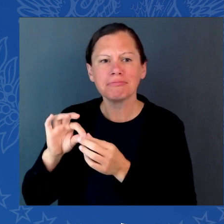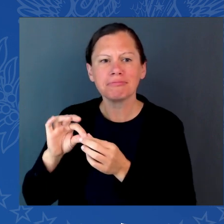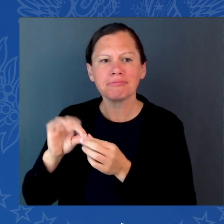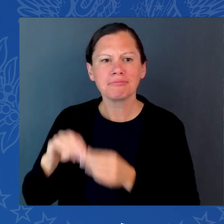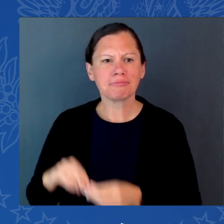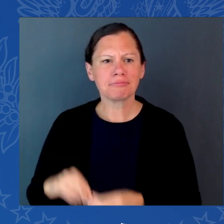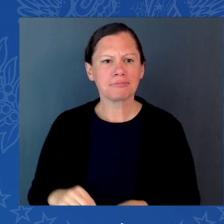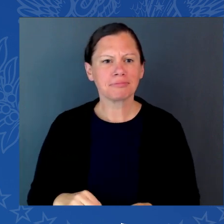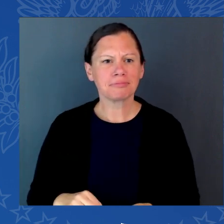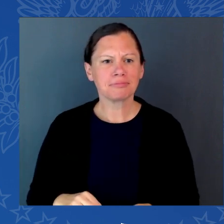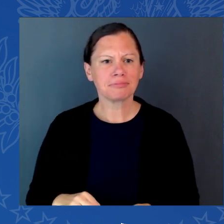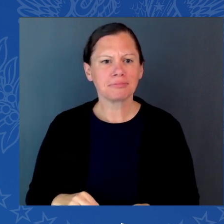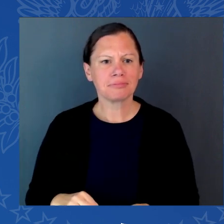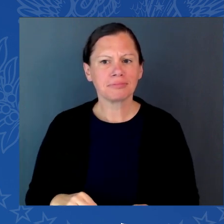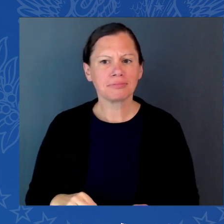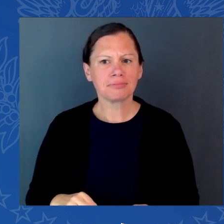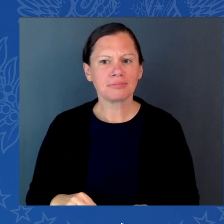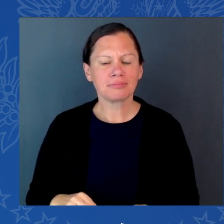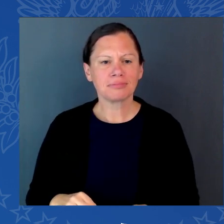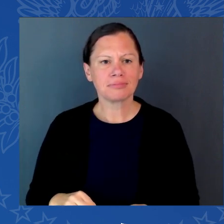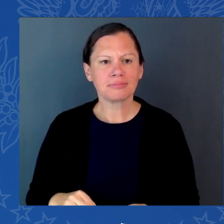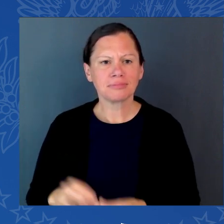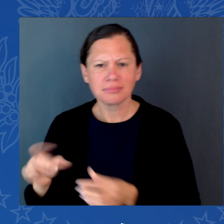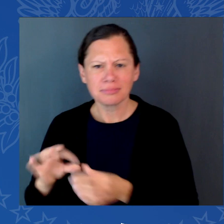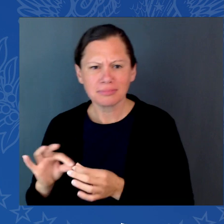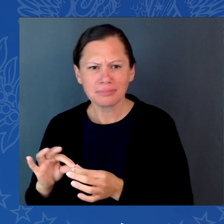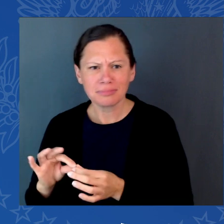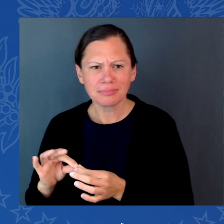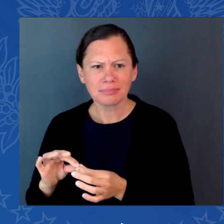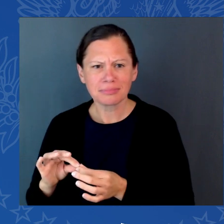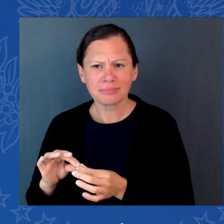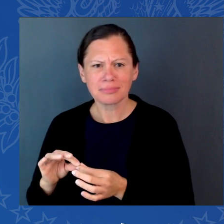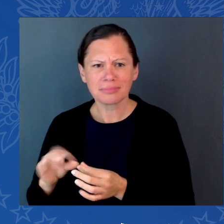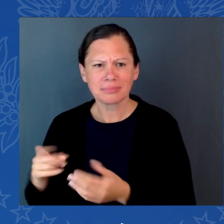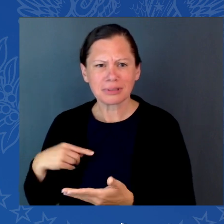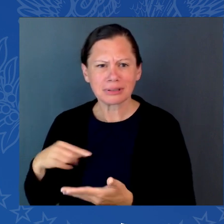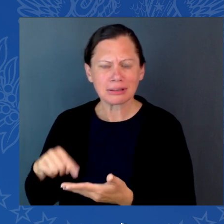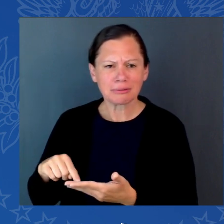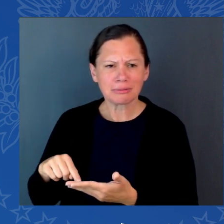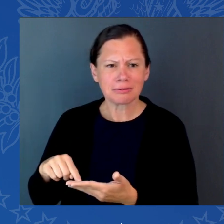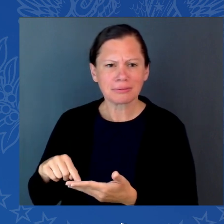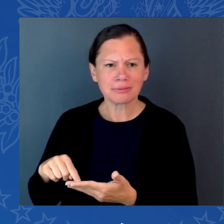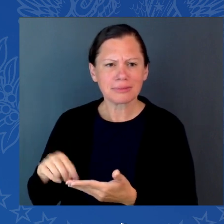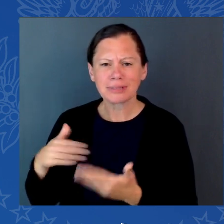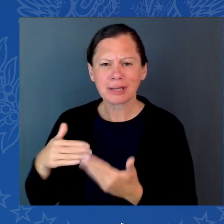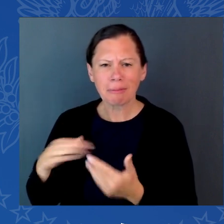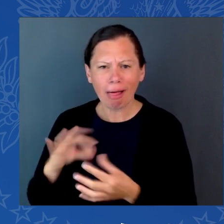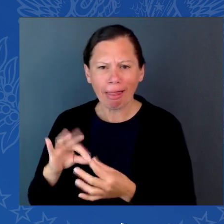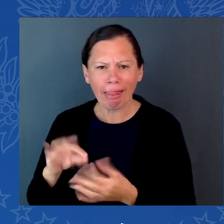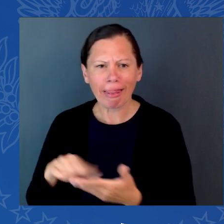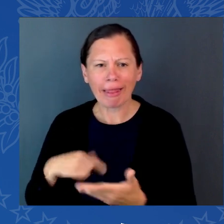I had a note he wasn't speaking. Any rate, I'm going to stop there. In Saudi -- the Sub-Saharan Africa --